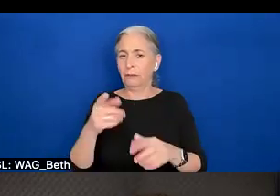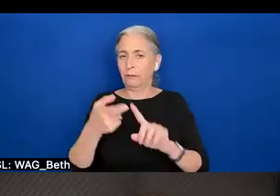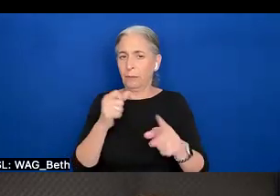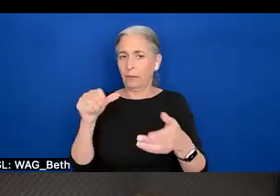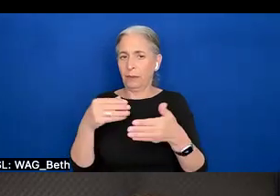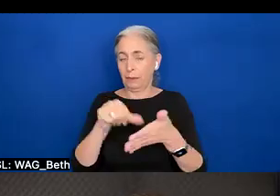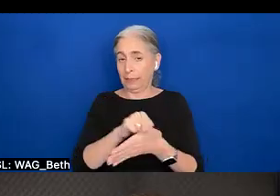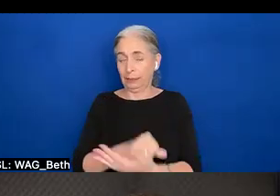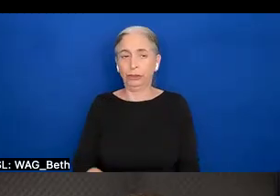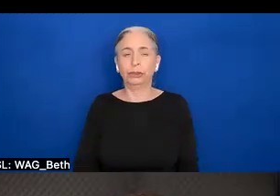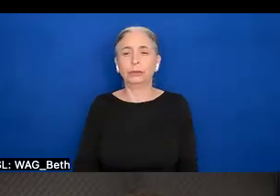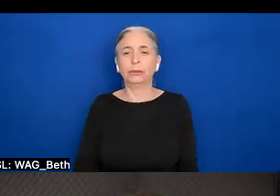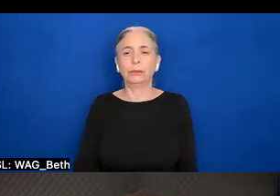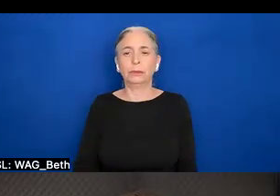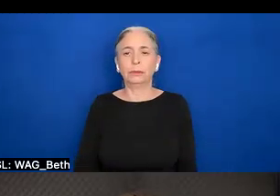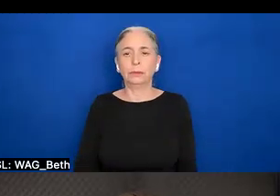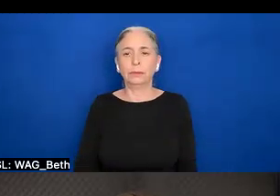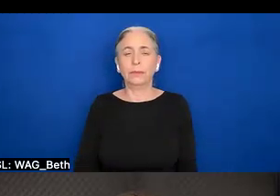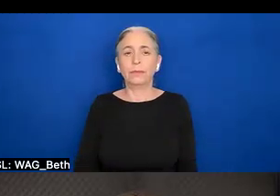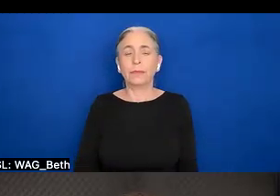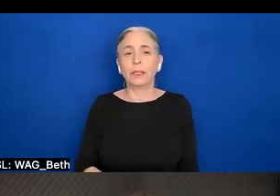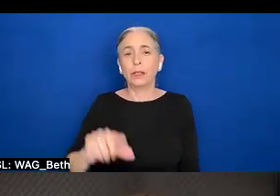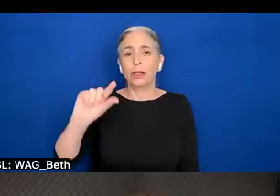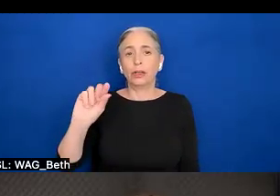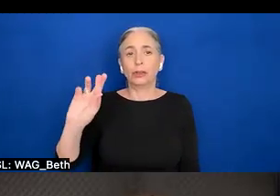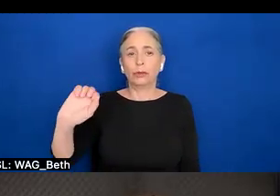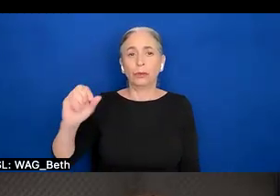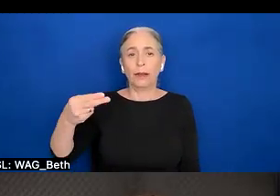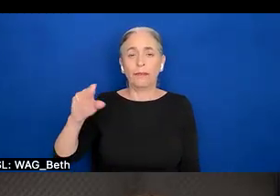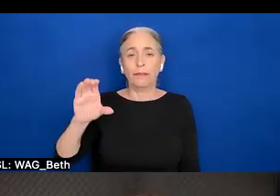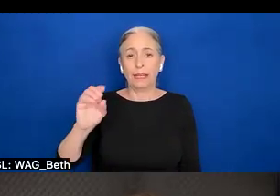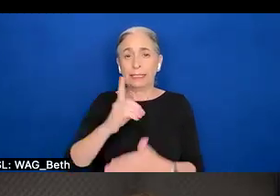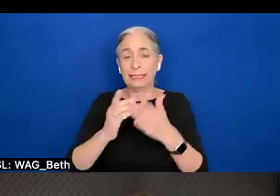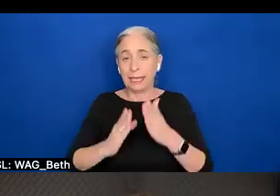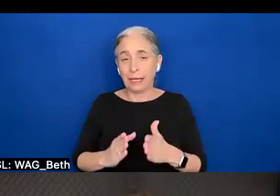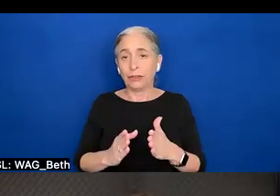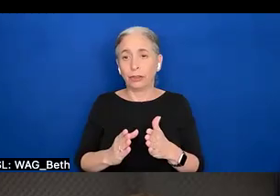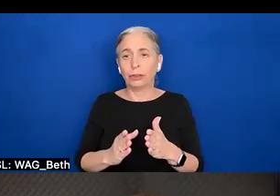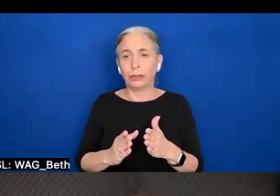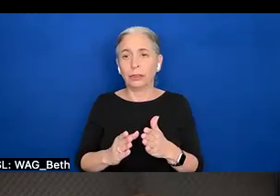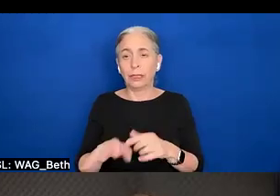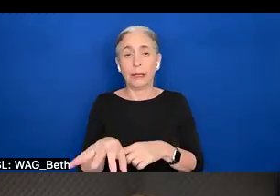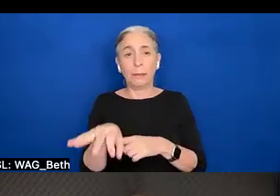the page. And a graphic designer, in this case, picked an outfit